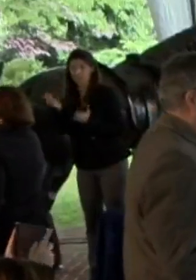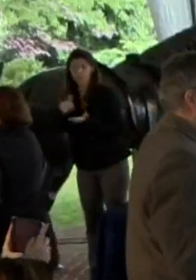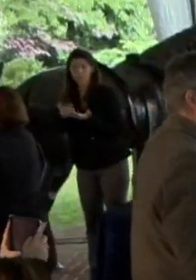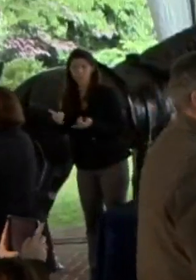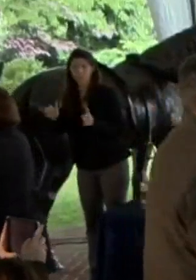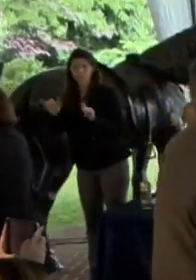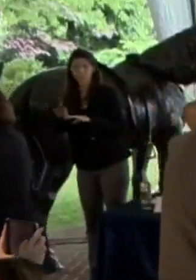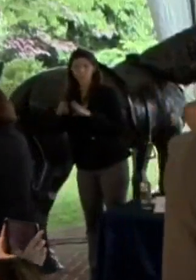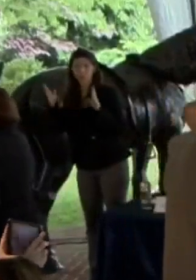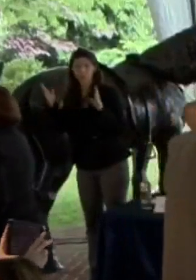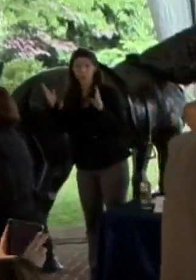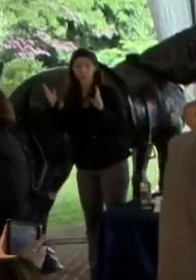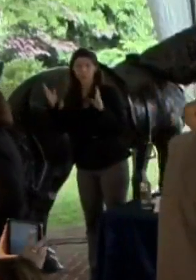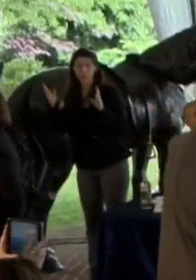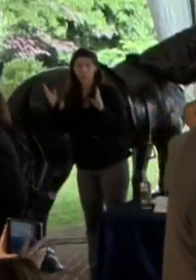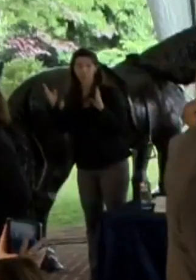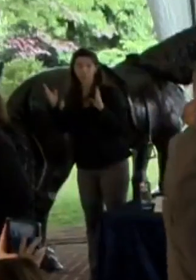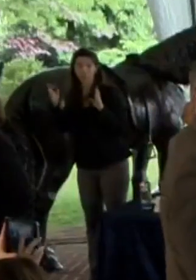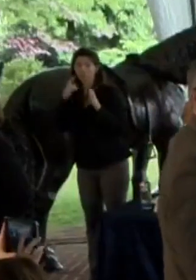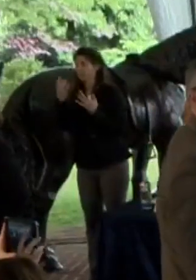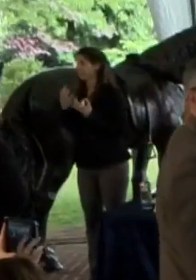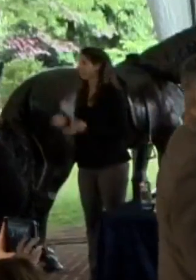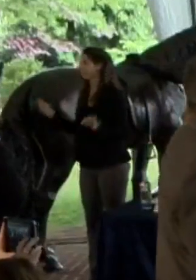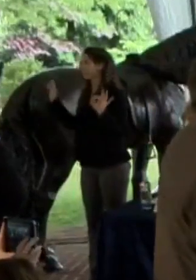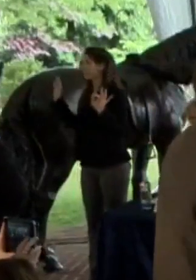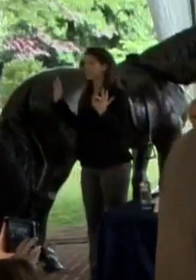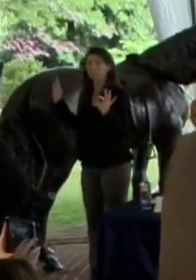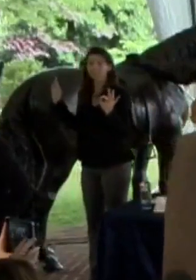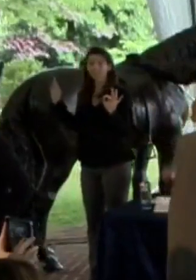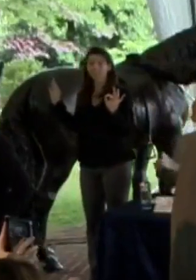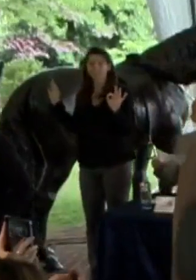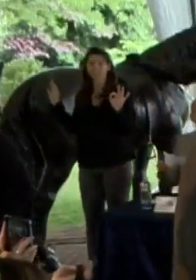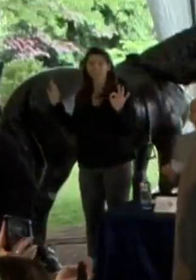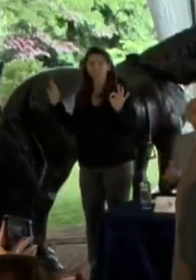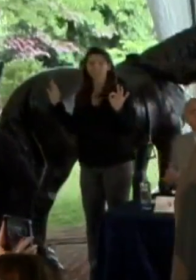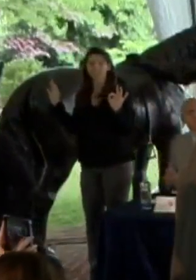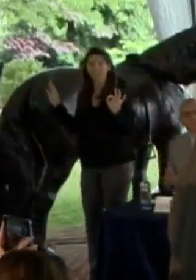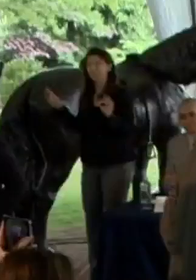SHE HAS BEEN OUR HOST HERE AT THE LINCOLN COTTAGE AND I